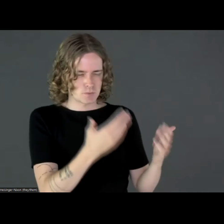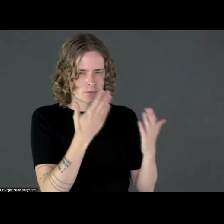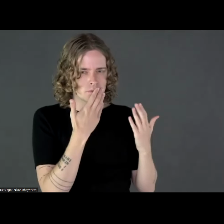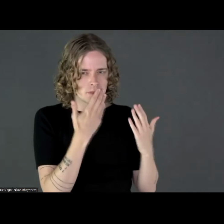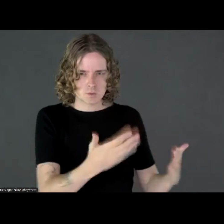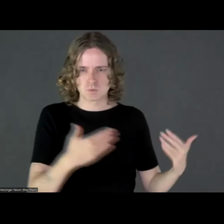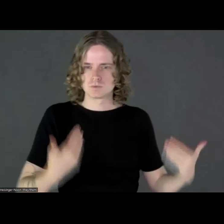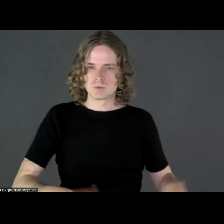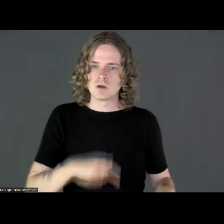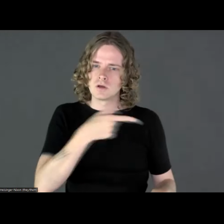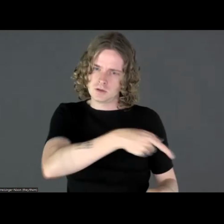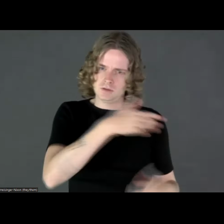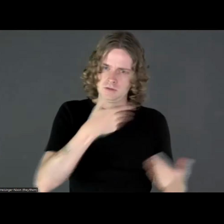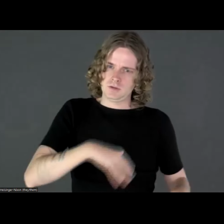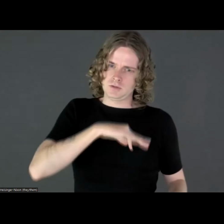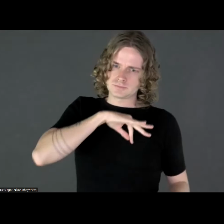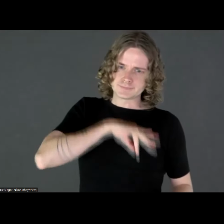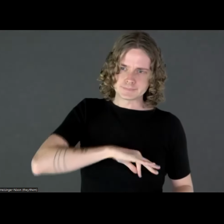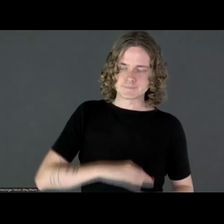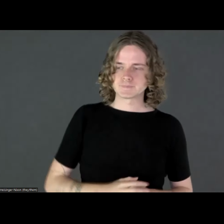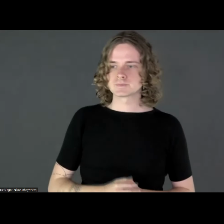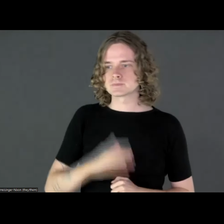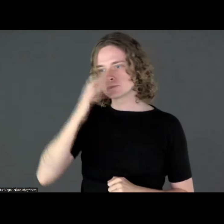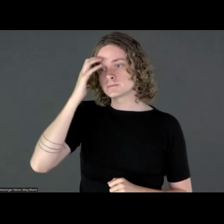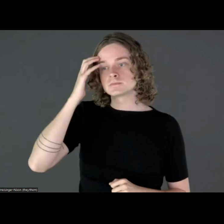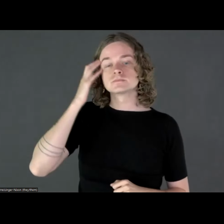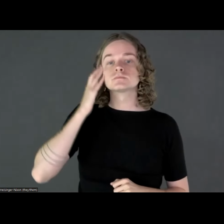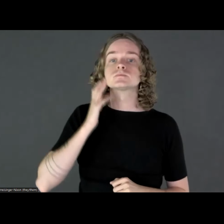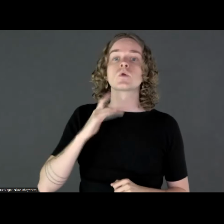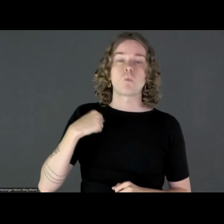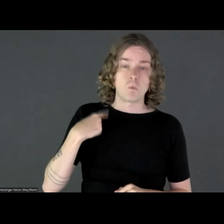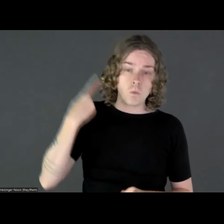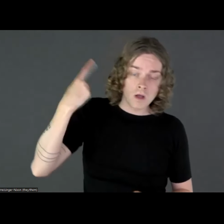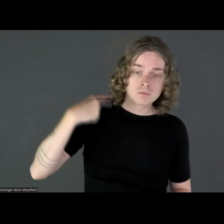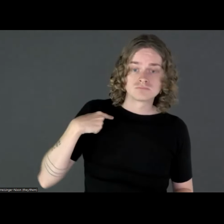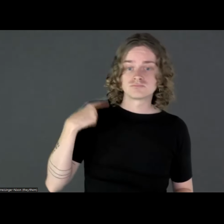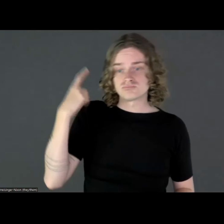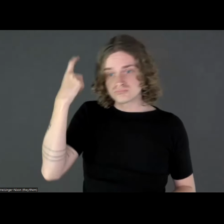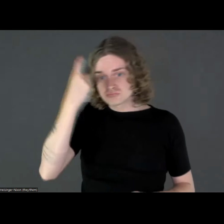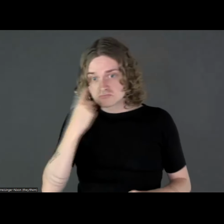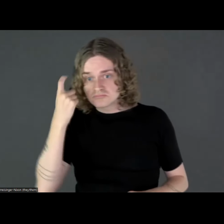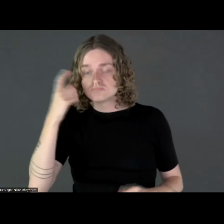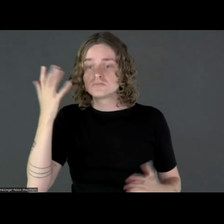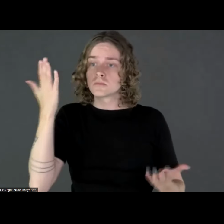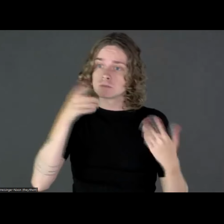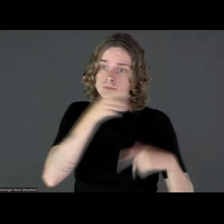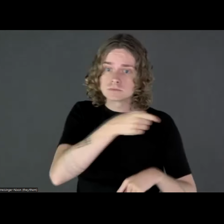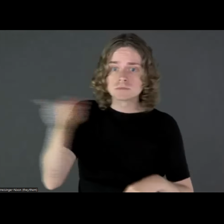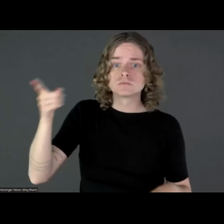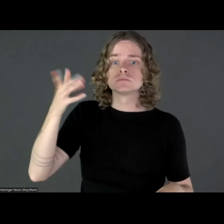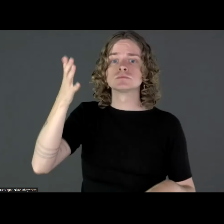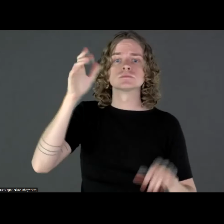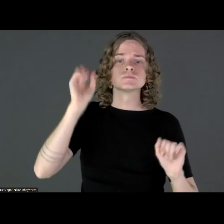helpful. One of the things I wonder. Emma, you presented the different mechanisms that exist as